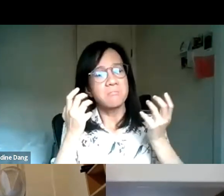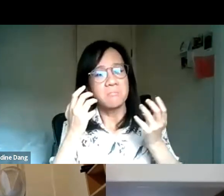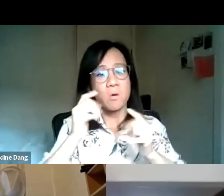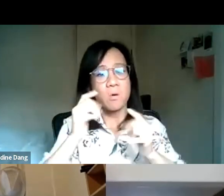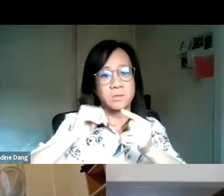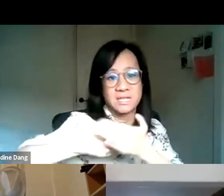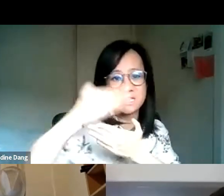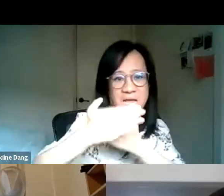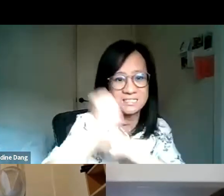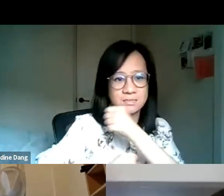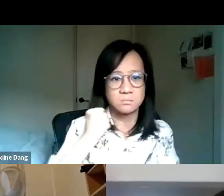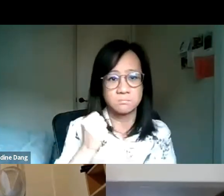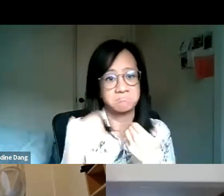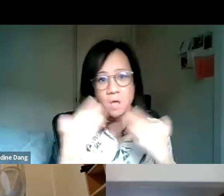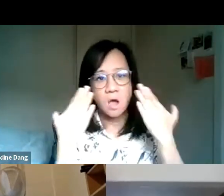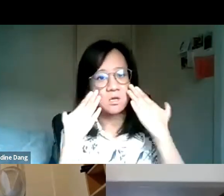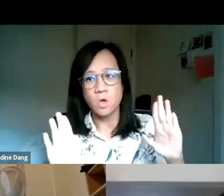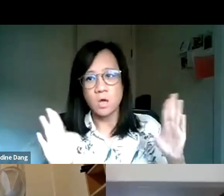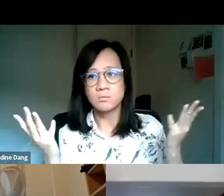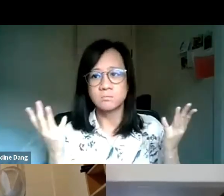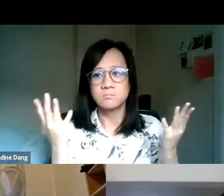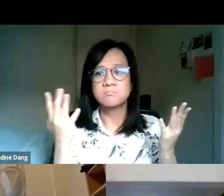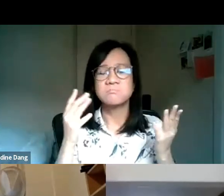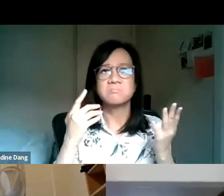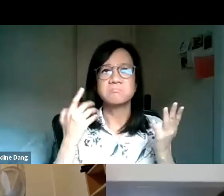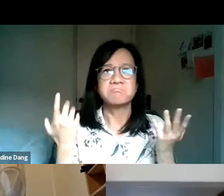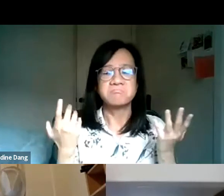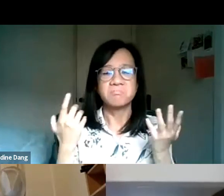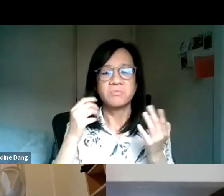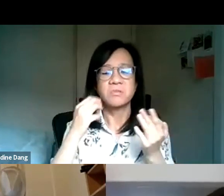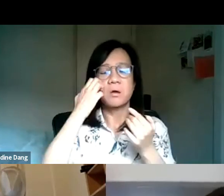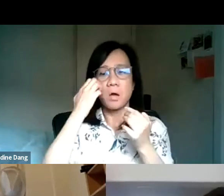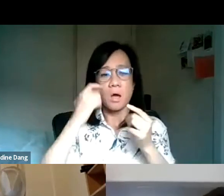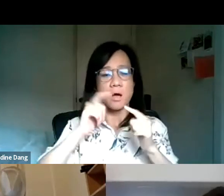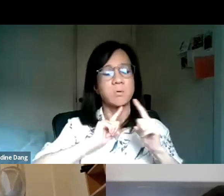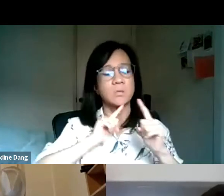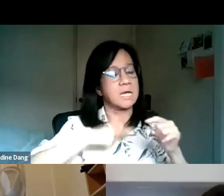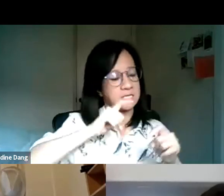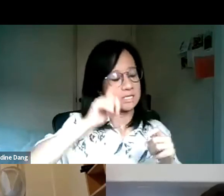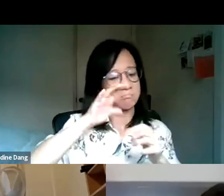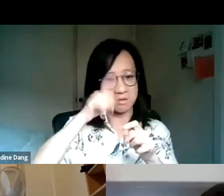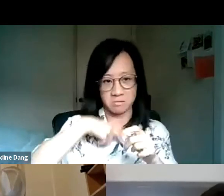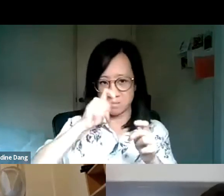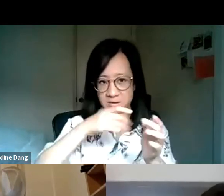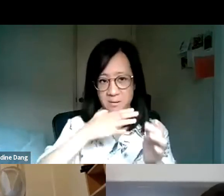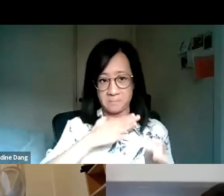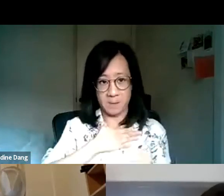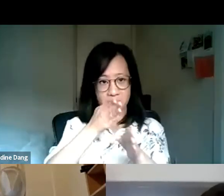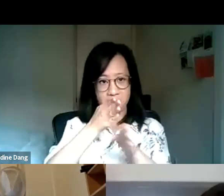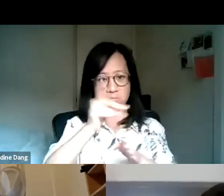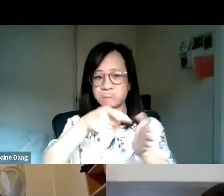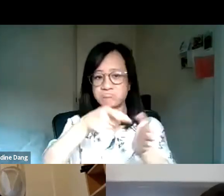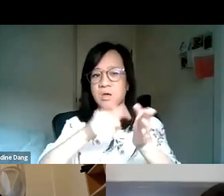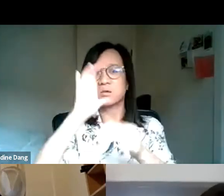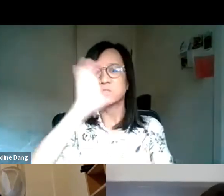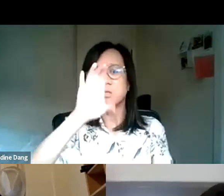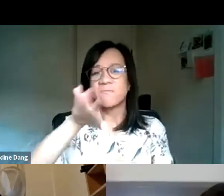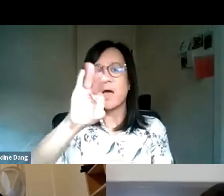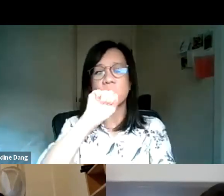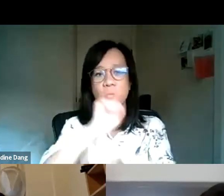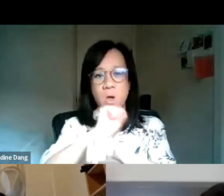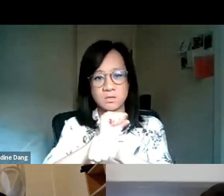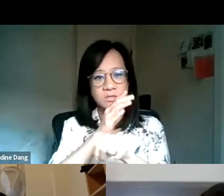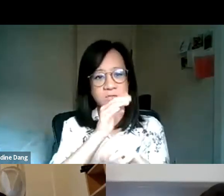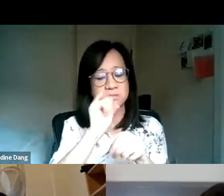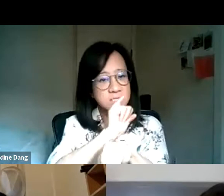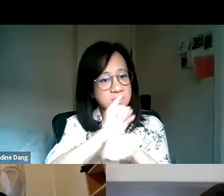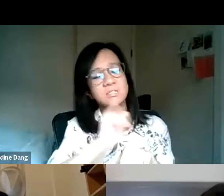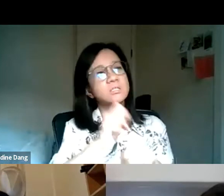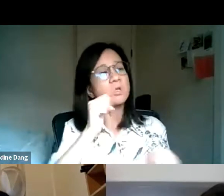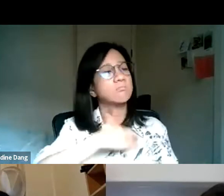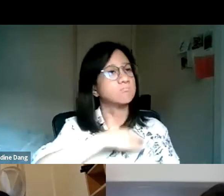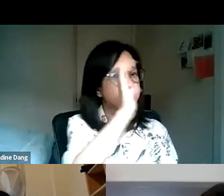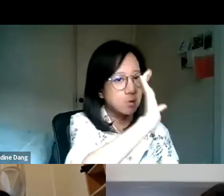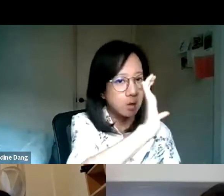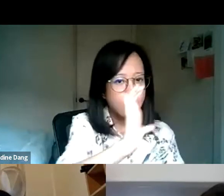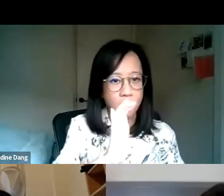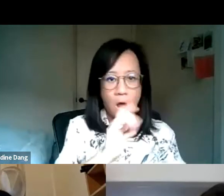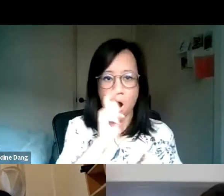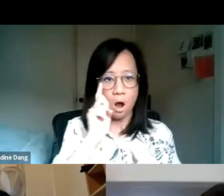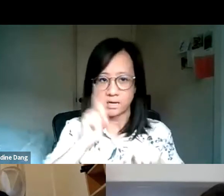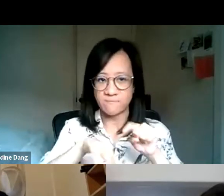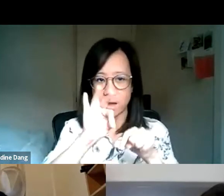And when I got back, the next year, I had no idea that my major was going to force me